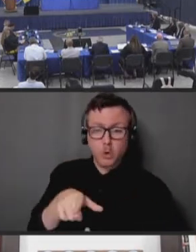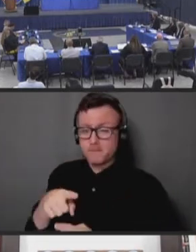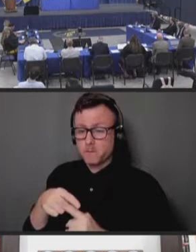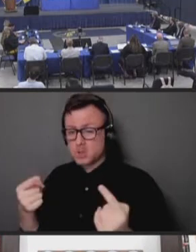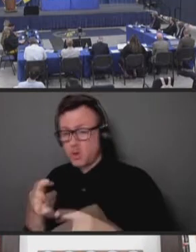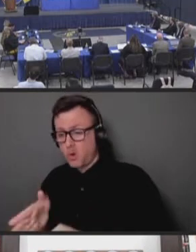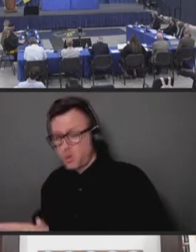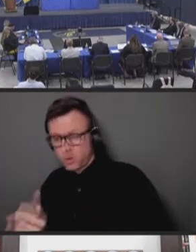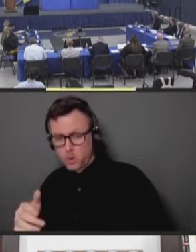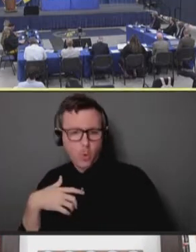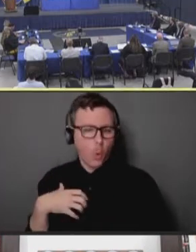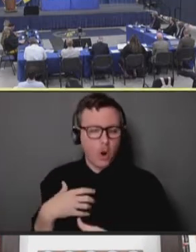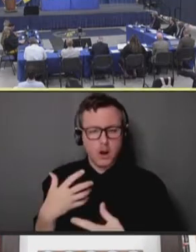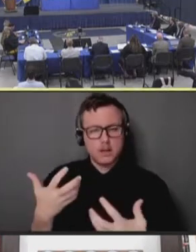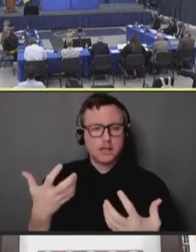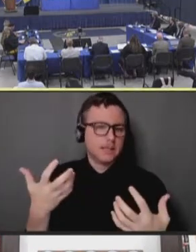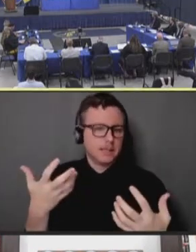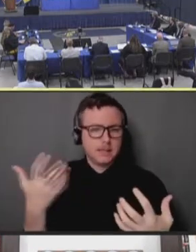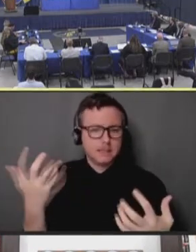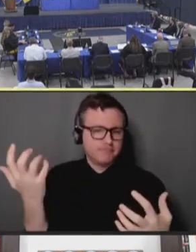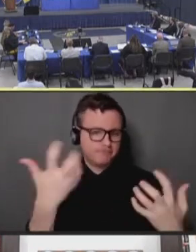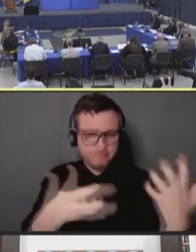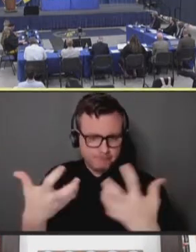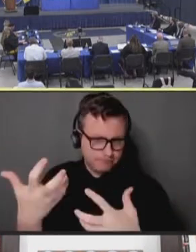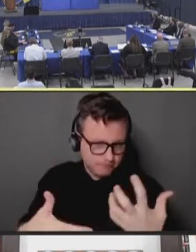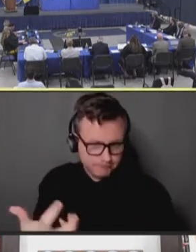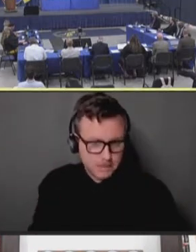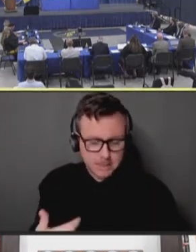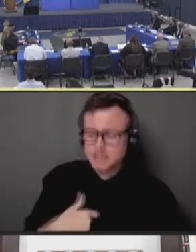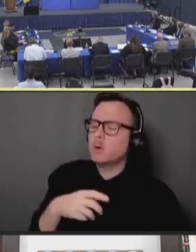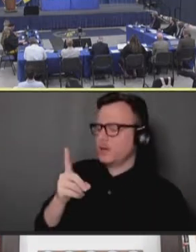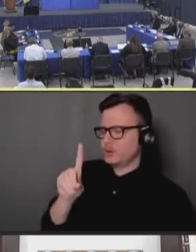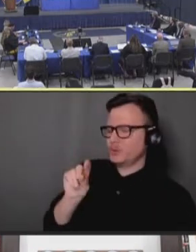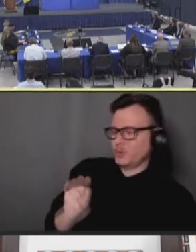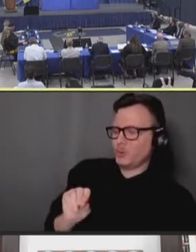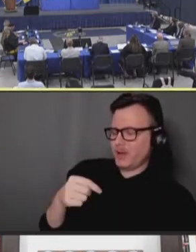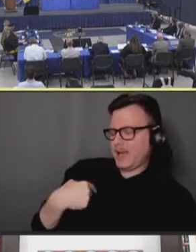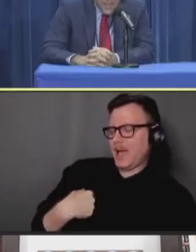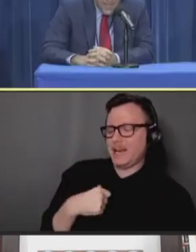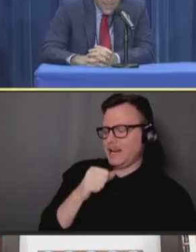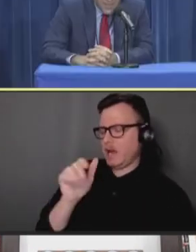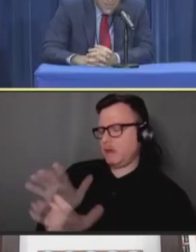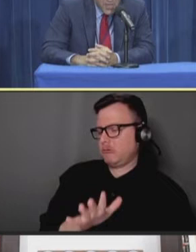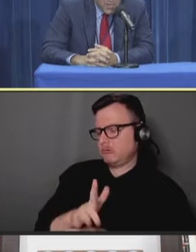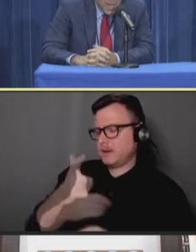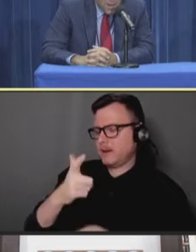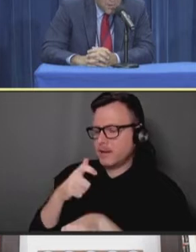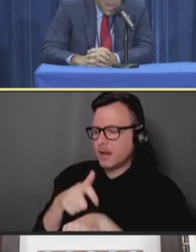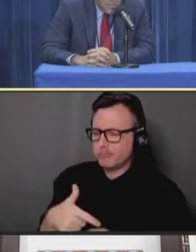Matthew Memoli: Yeah, we do. I didn't have time to present all that data and it's complex.